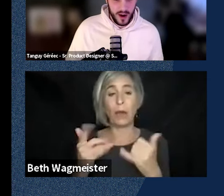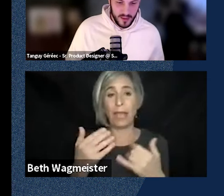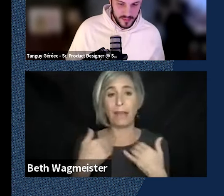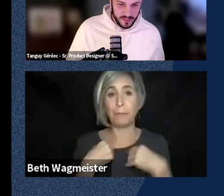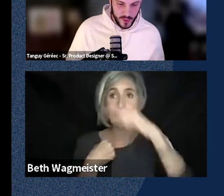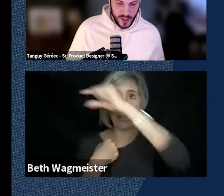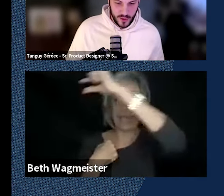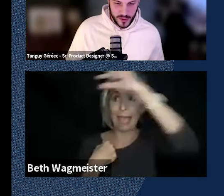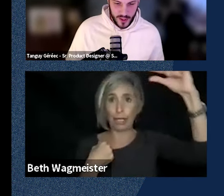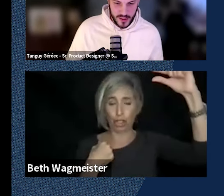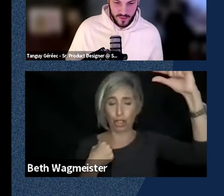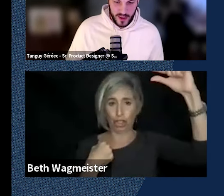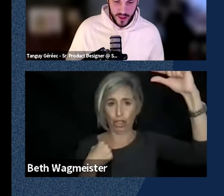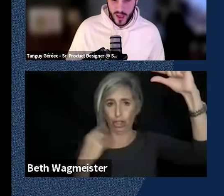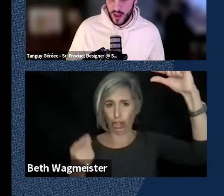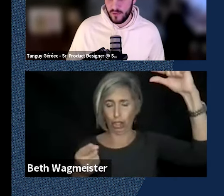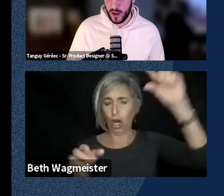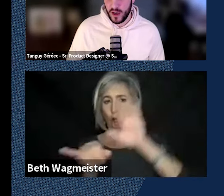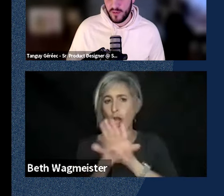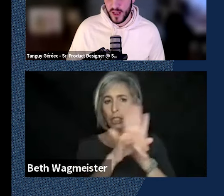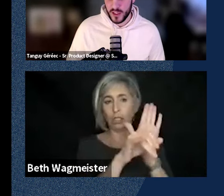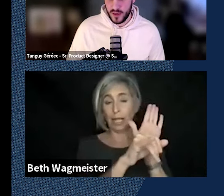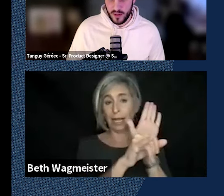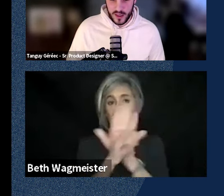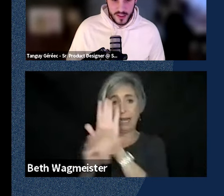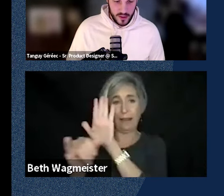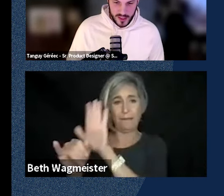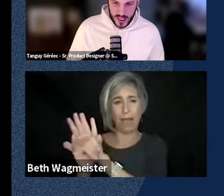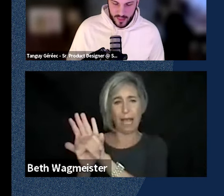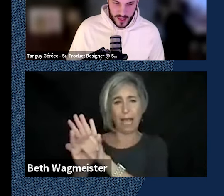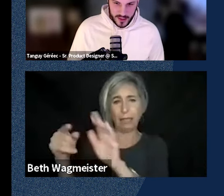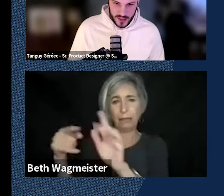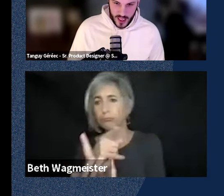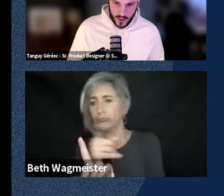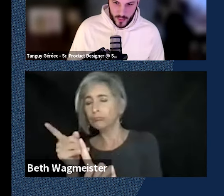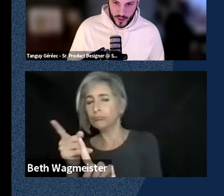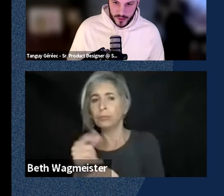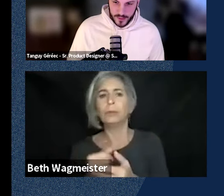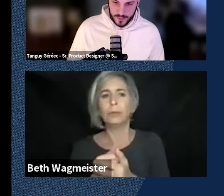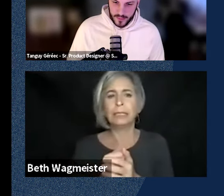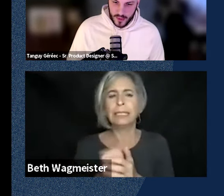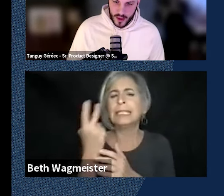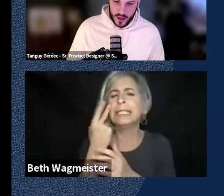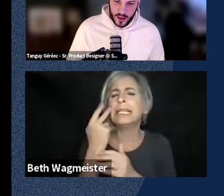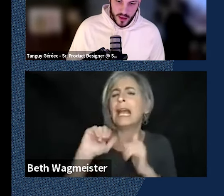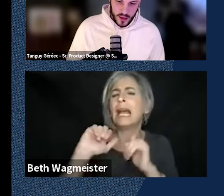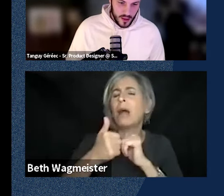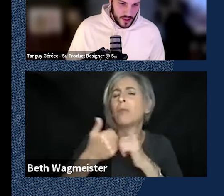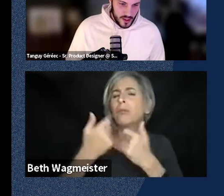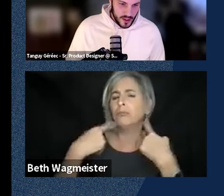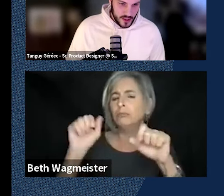But we can also identify that we have a navigation in there. So let's add that and see how it works.